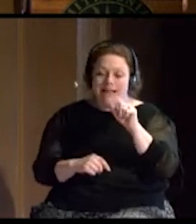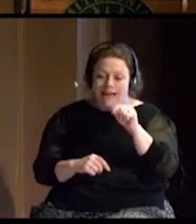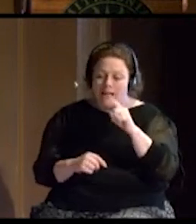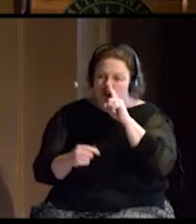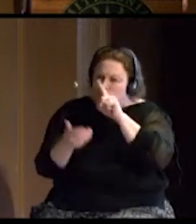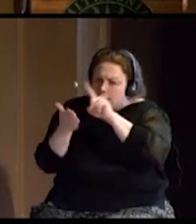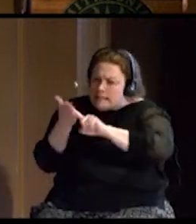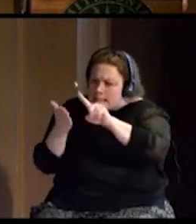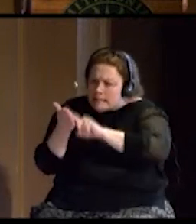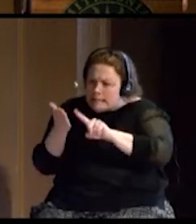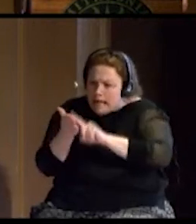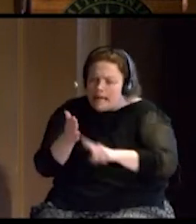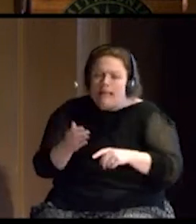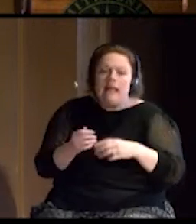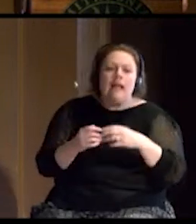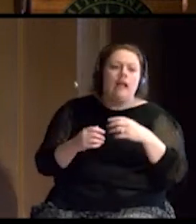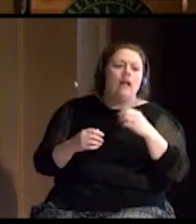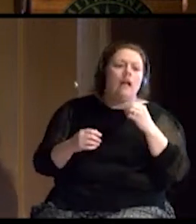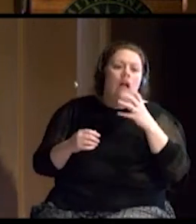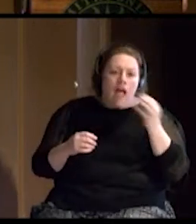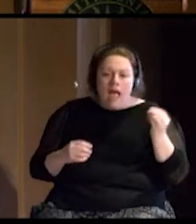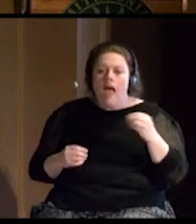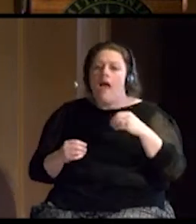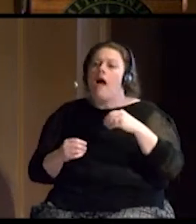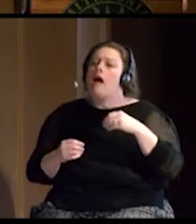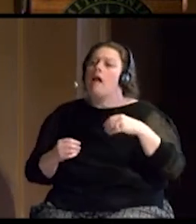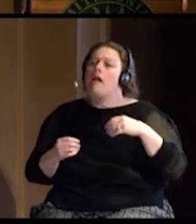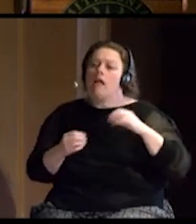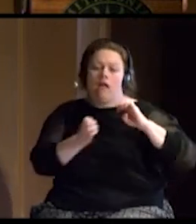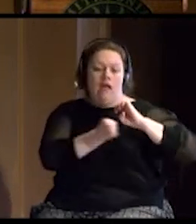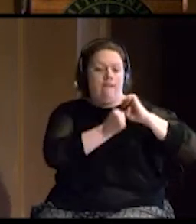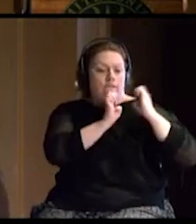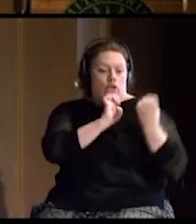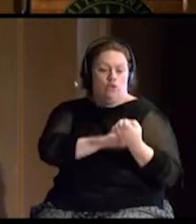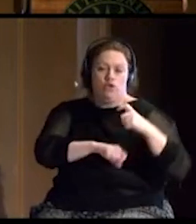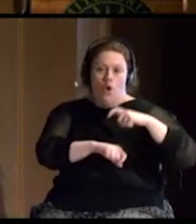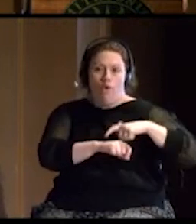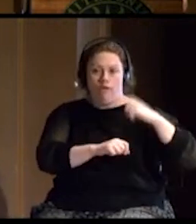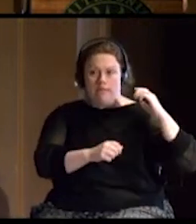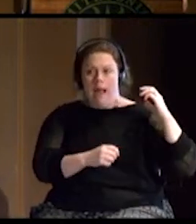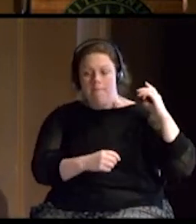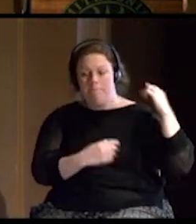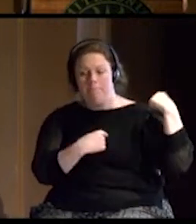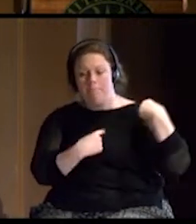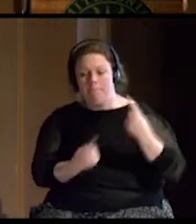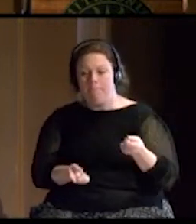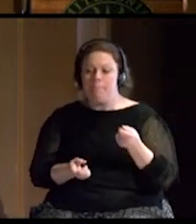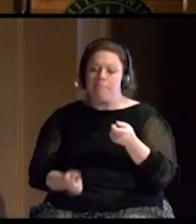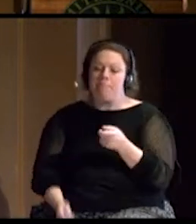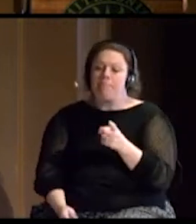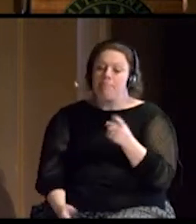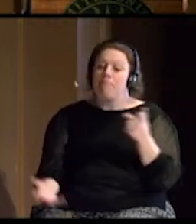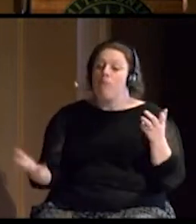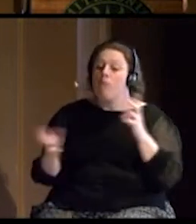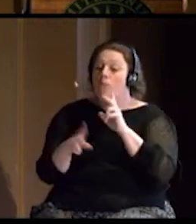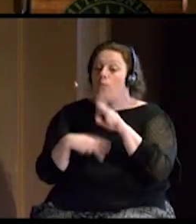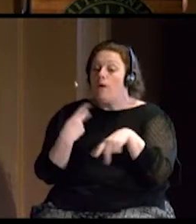or to examine trait evolution over time and across habitats. So what type of macroevolutionary questions